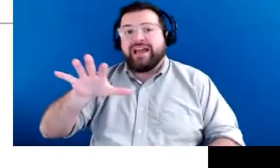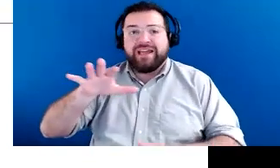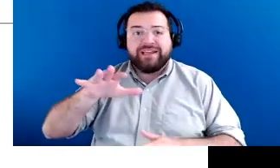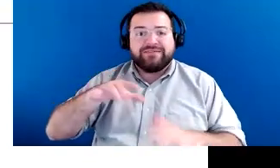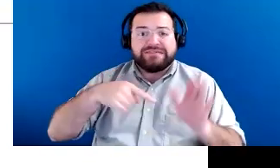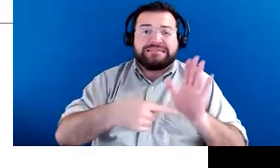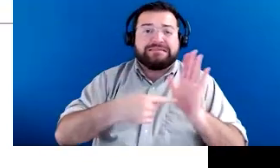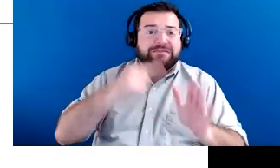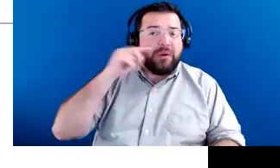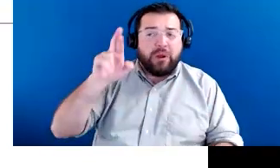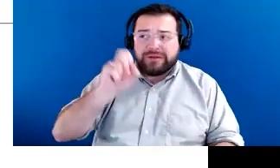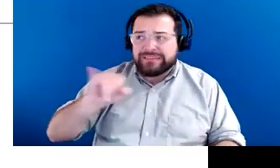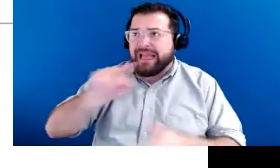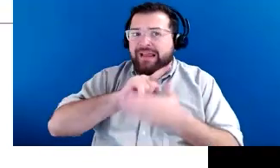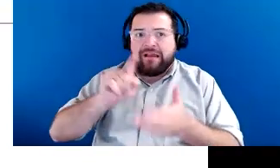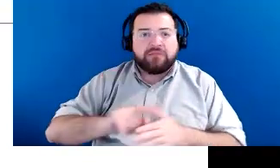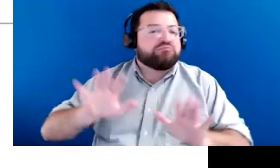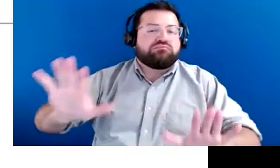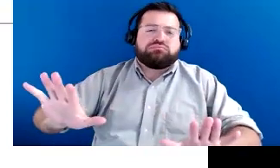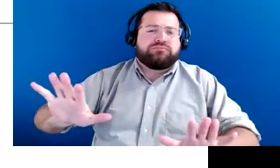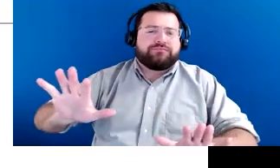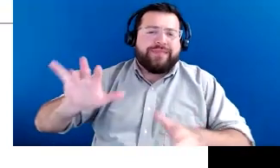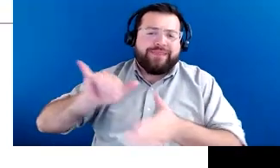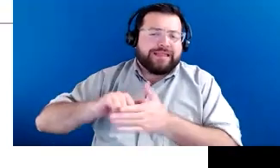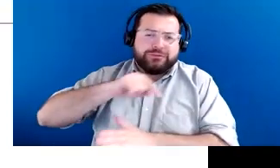Yeah, don't get that much into the weeds.